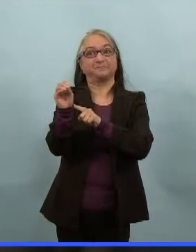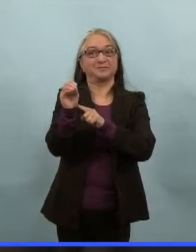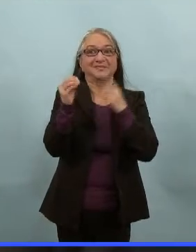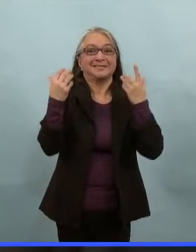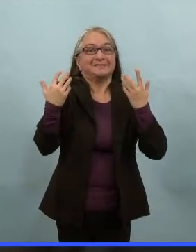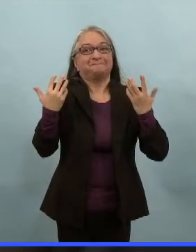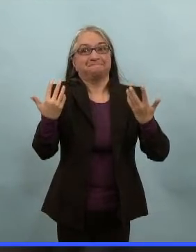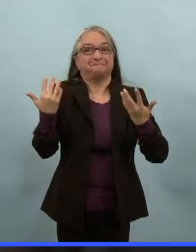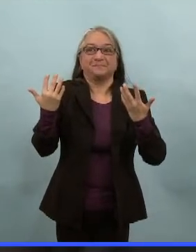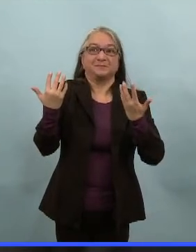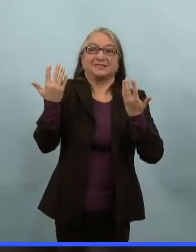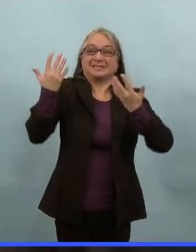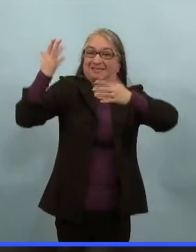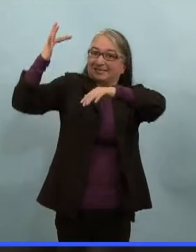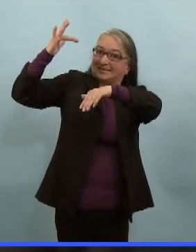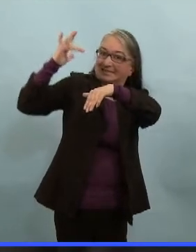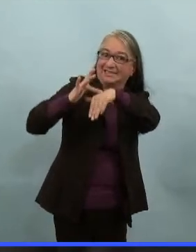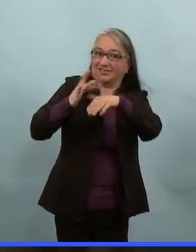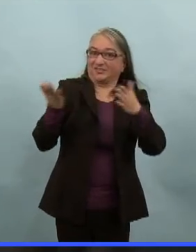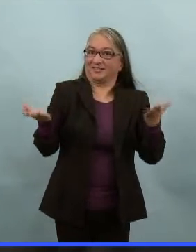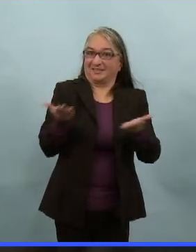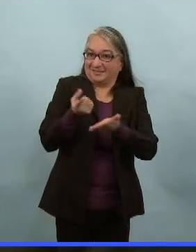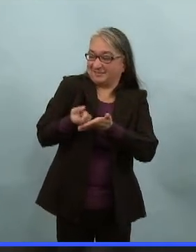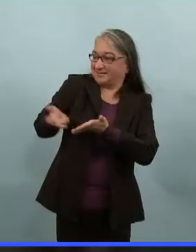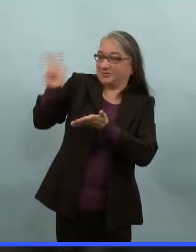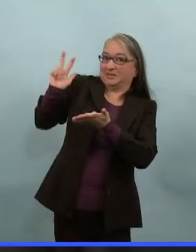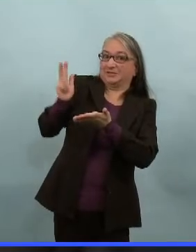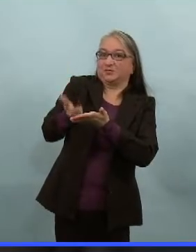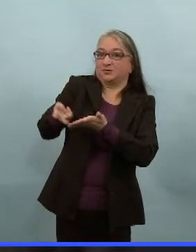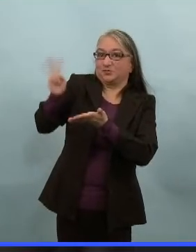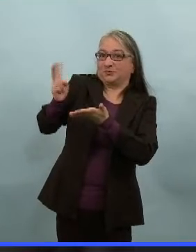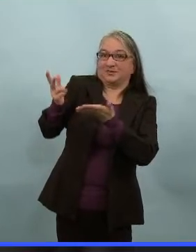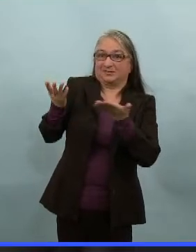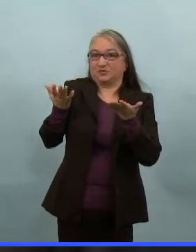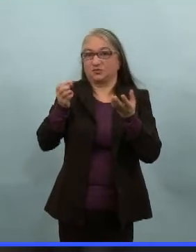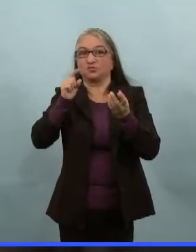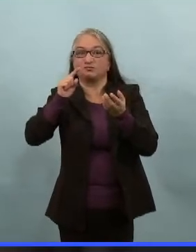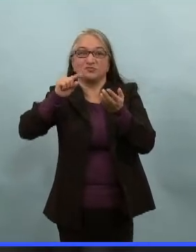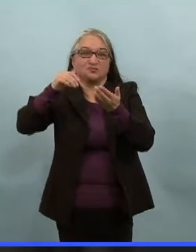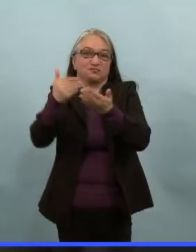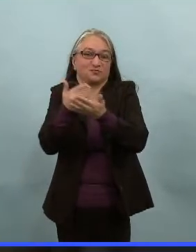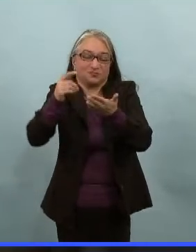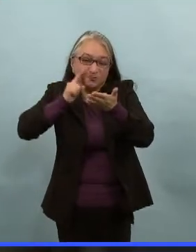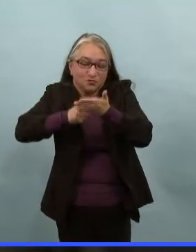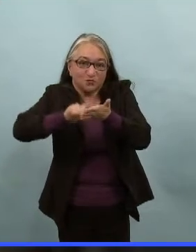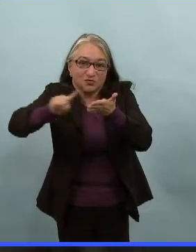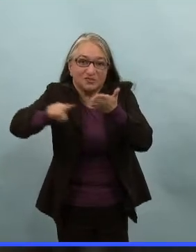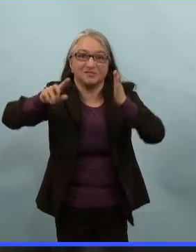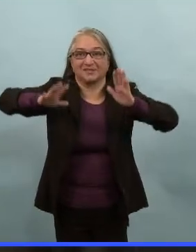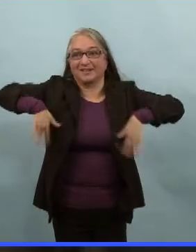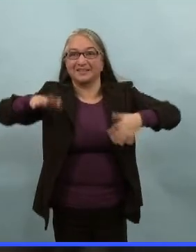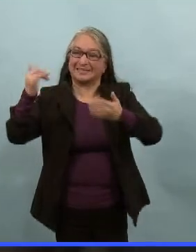so i think only time will tell and we'll have to wait and see as that as data is collected on that